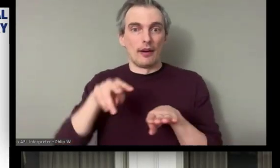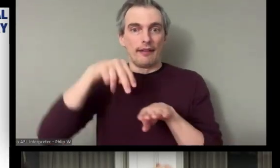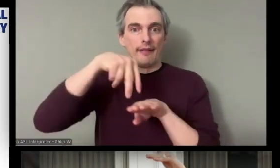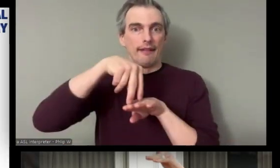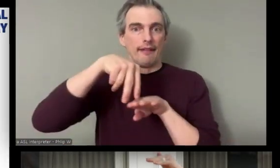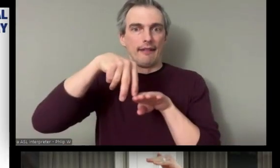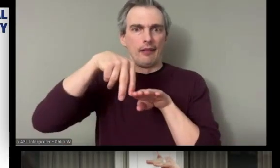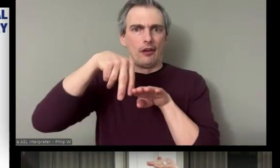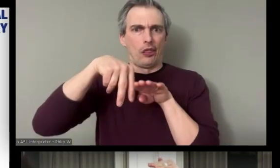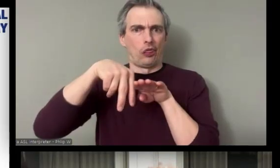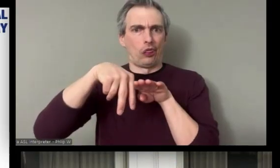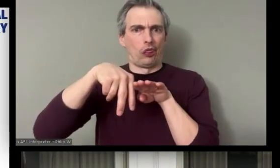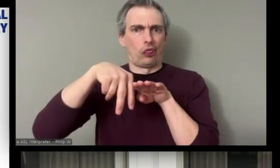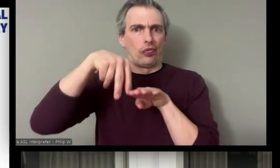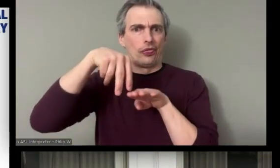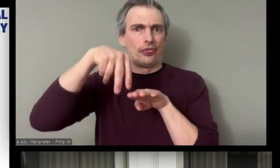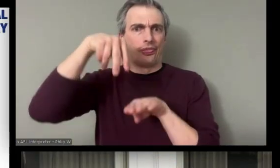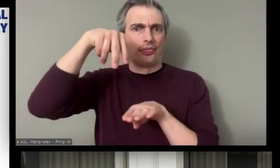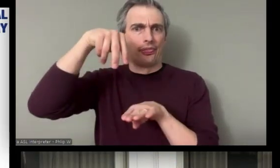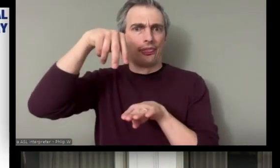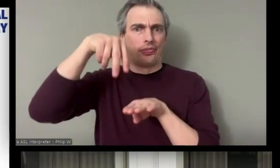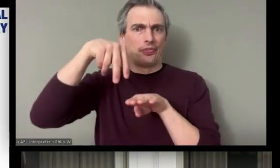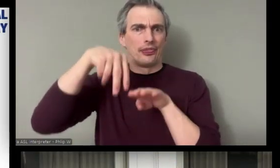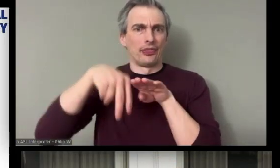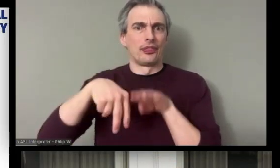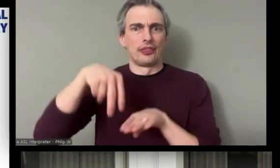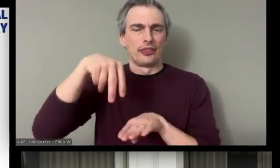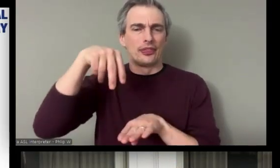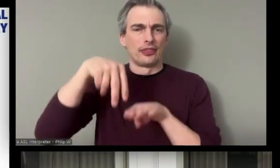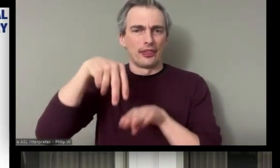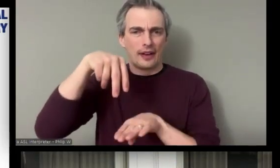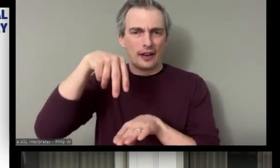It may need to be raised up or lowered down to have that experience work.